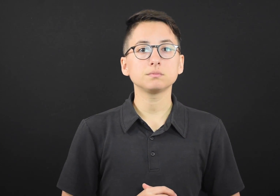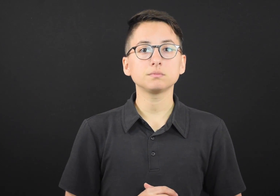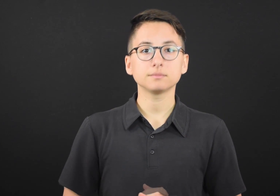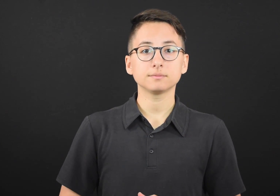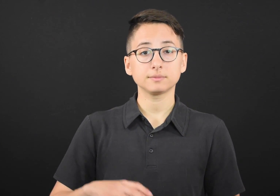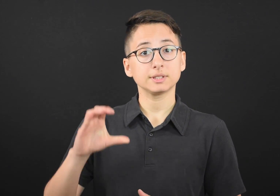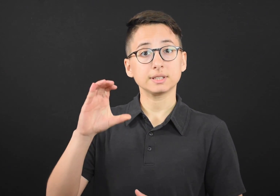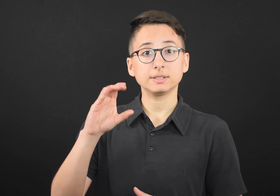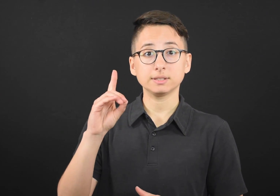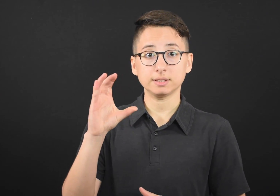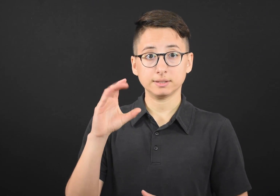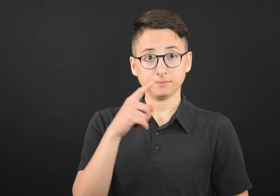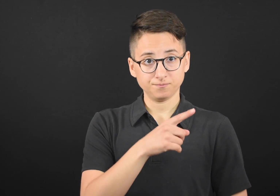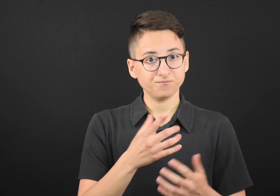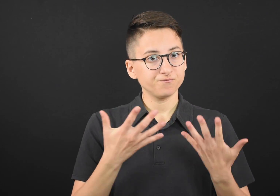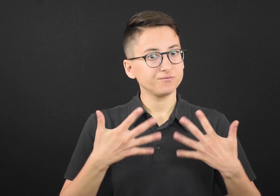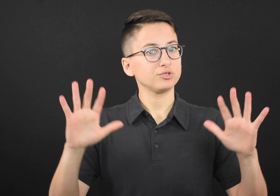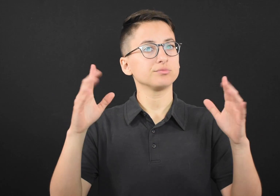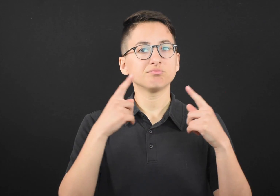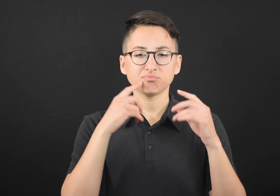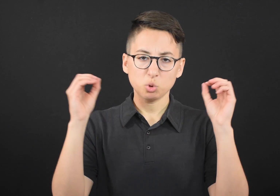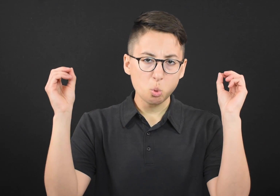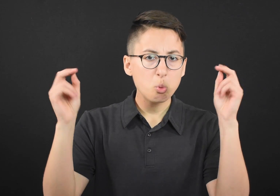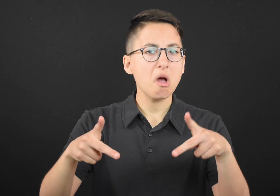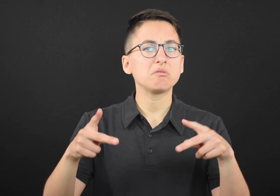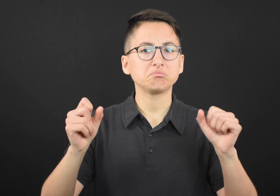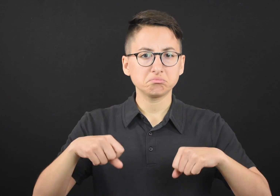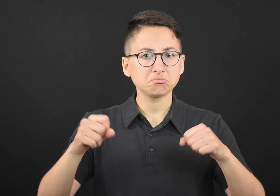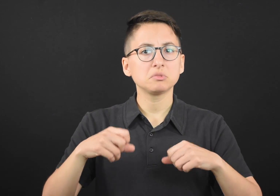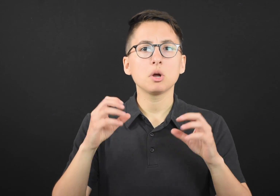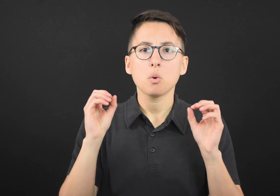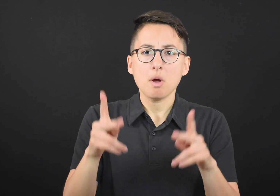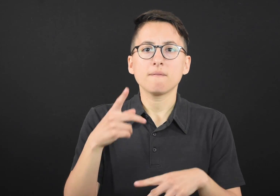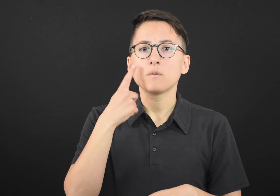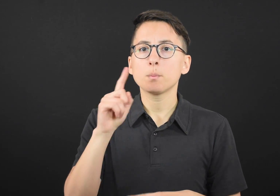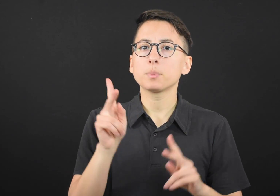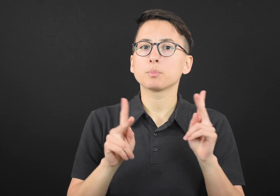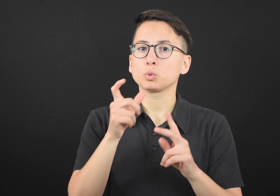The CDC has now stated that it is okay for fully vaccinated individuals